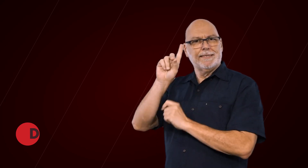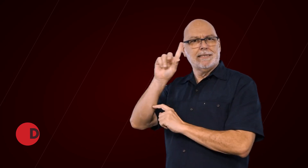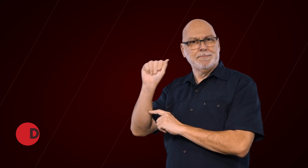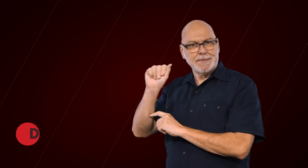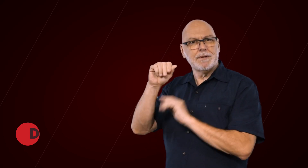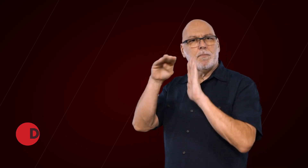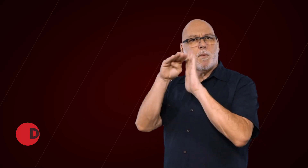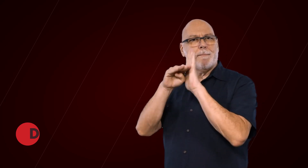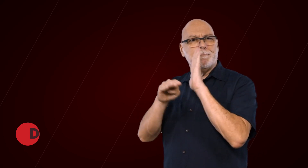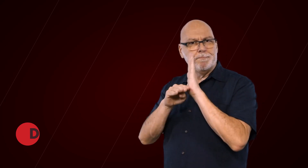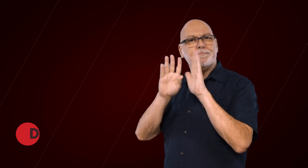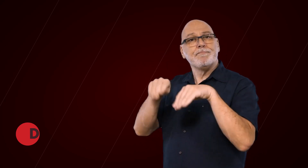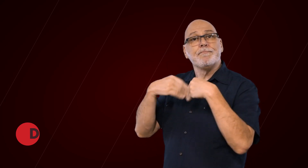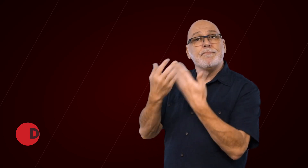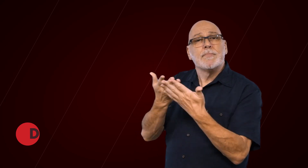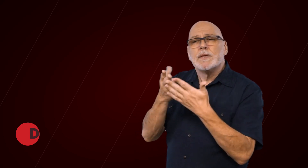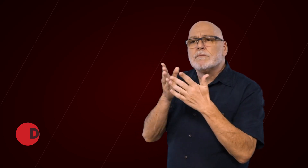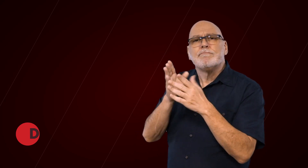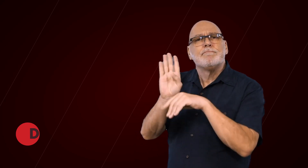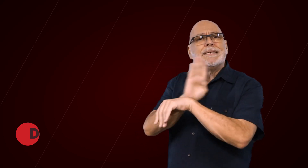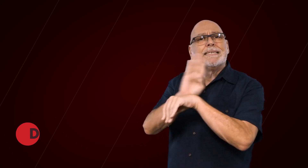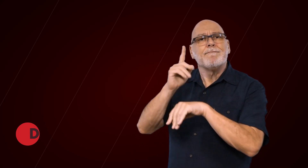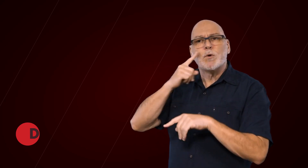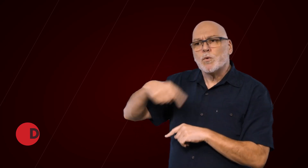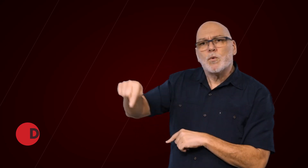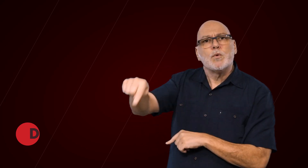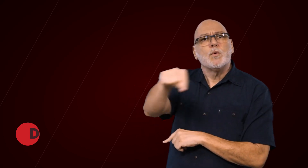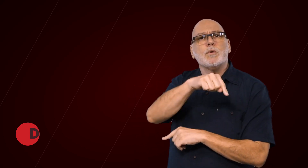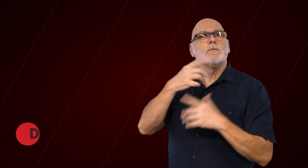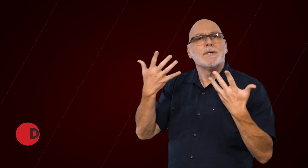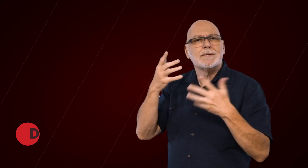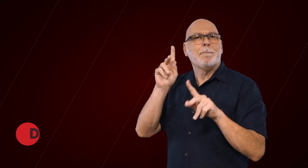with Disabilities Program which offers business services to people